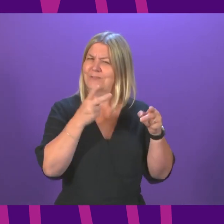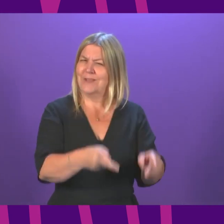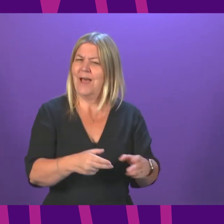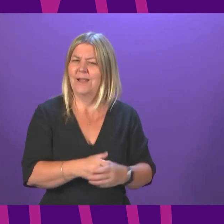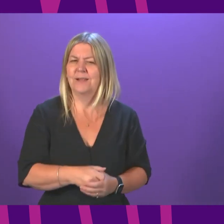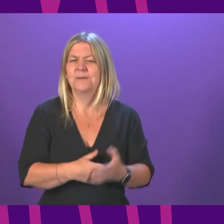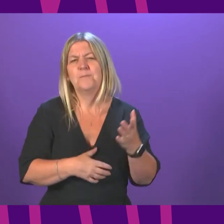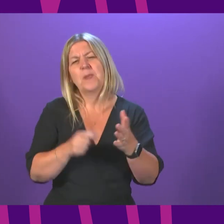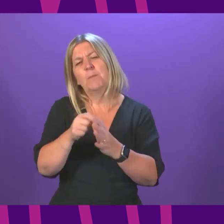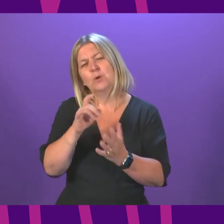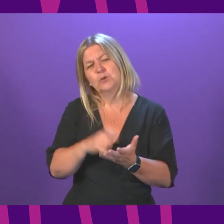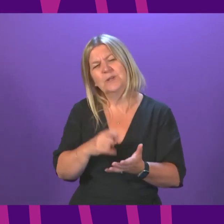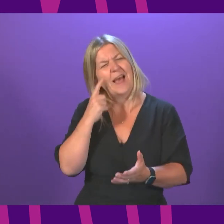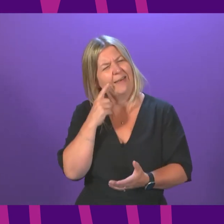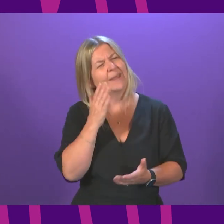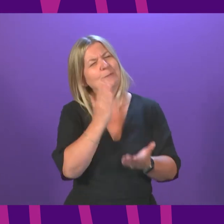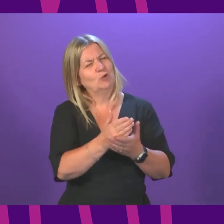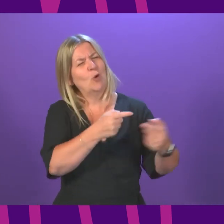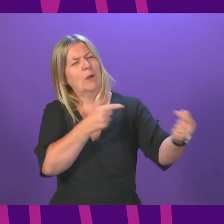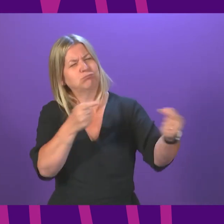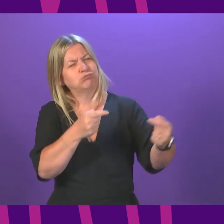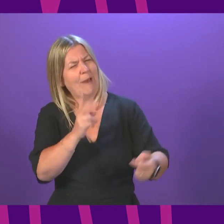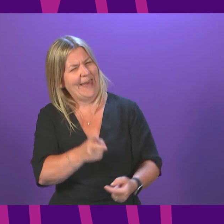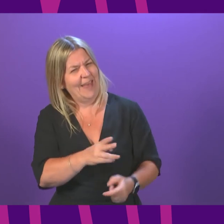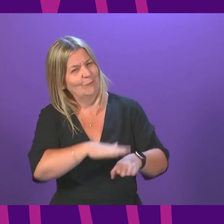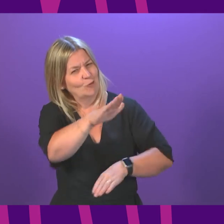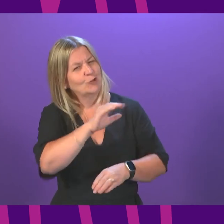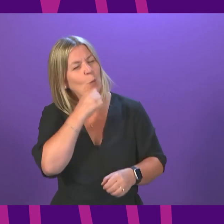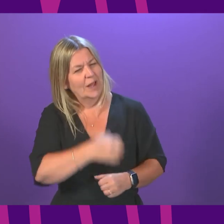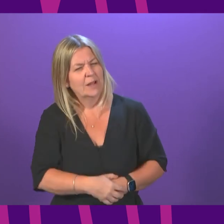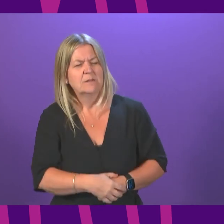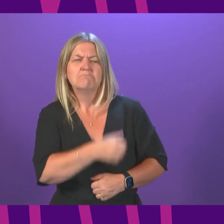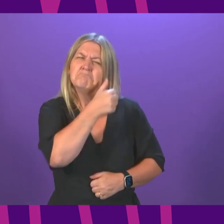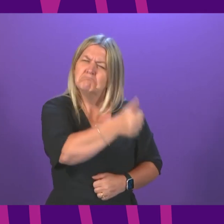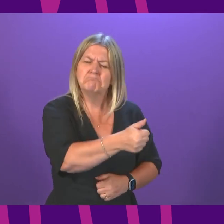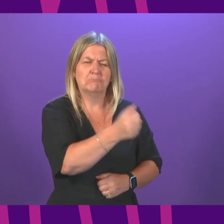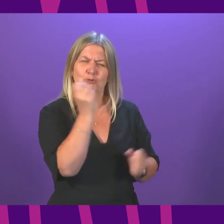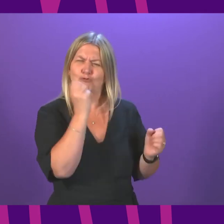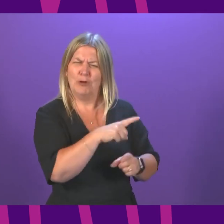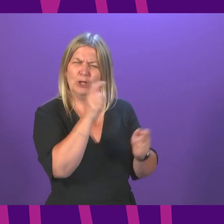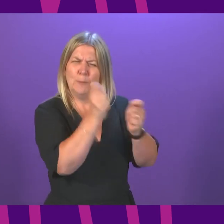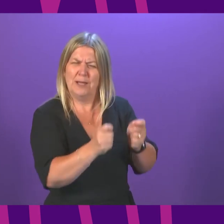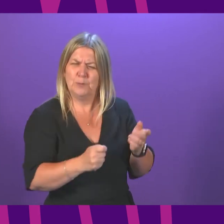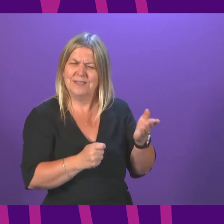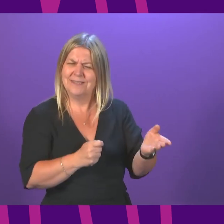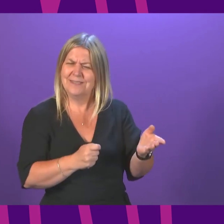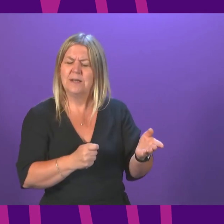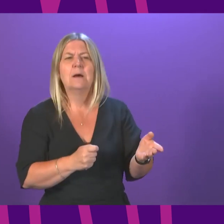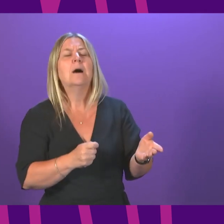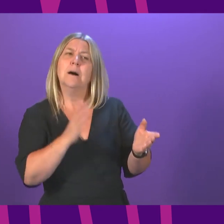The issue raises a conundrum for us all, and it is a process conundrum, not a political one. Who decides what constitutes an emergency, and how is that decided? What is Parliament’s